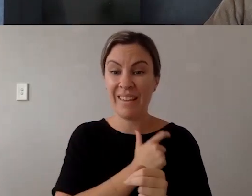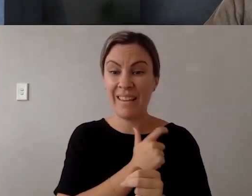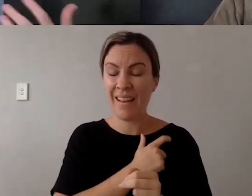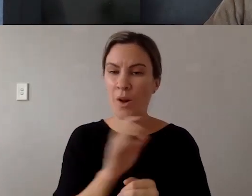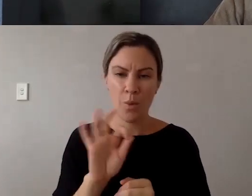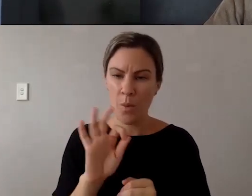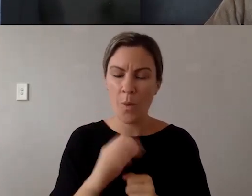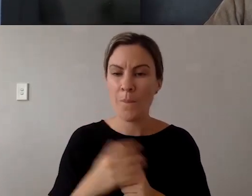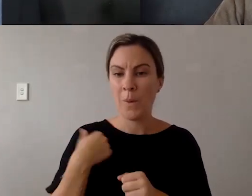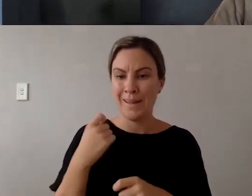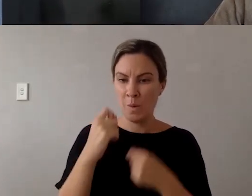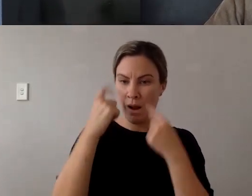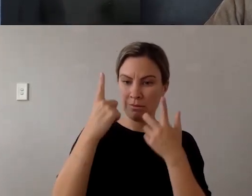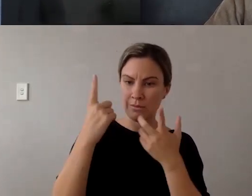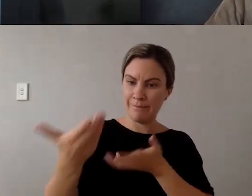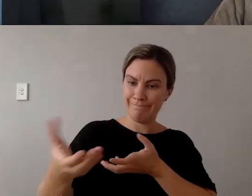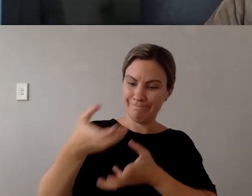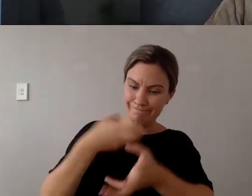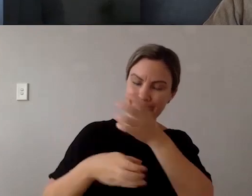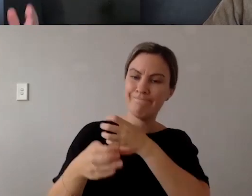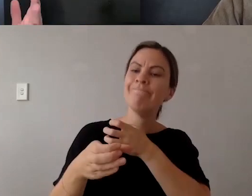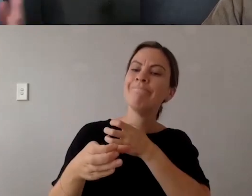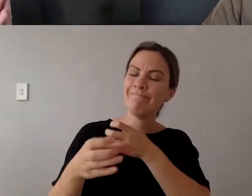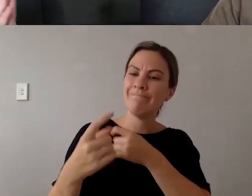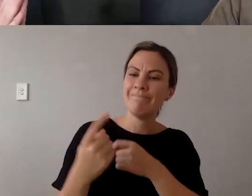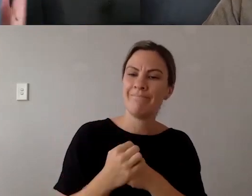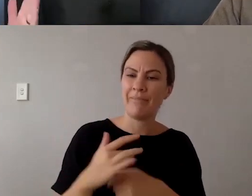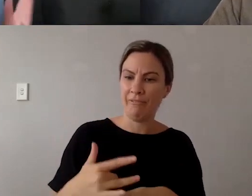where we are, where we're at and where we're feeling." The other